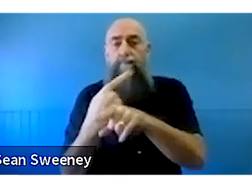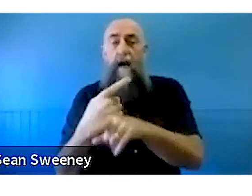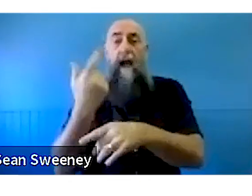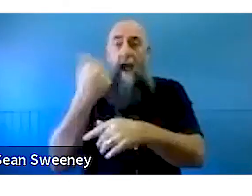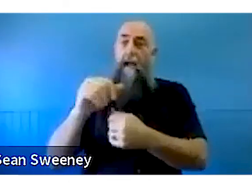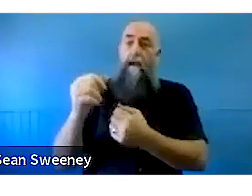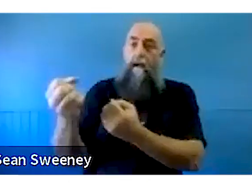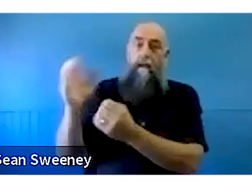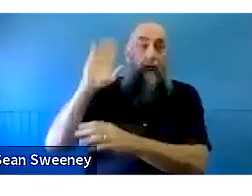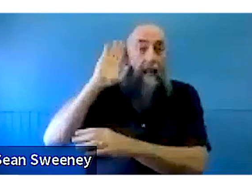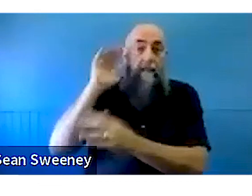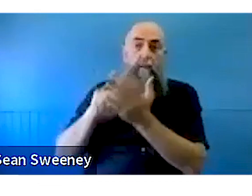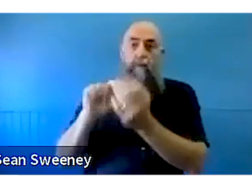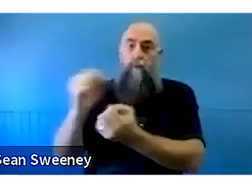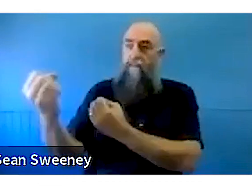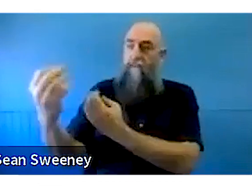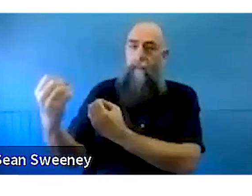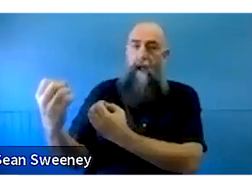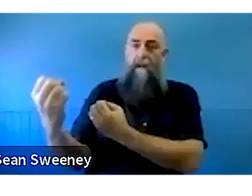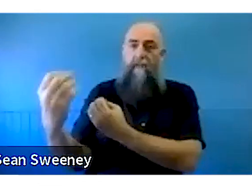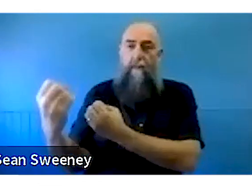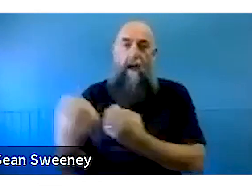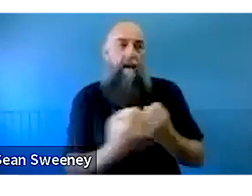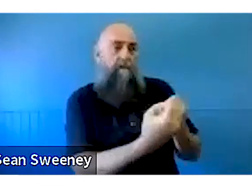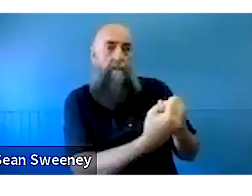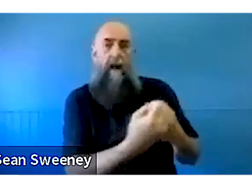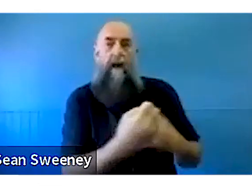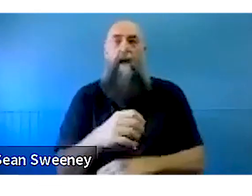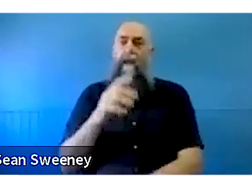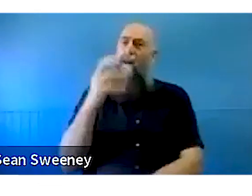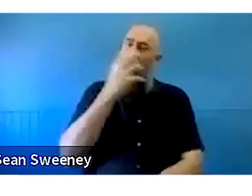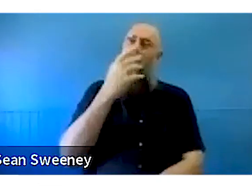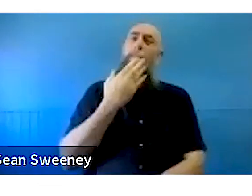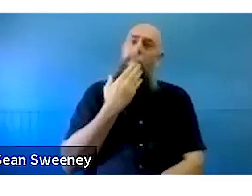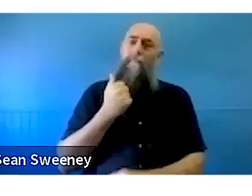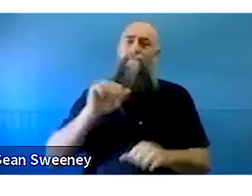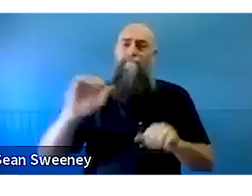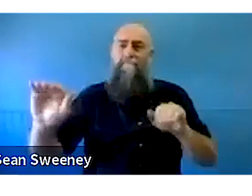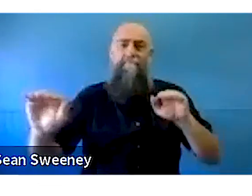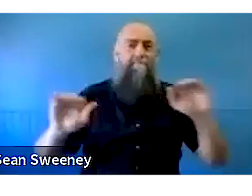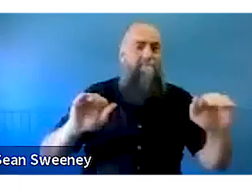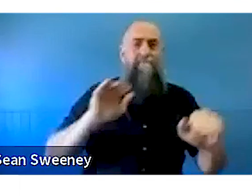If you are not collecting Aboriginal out.